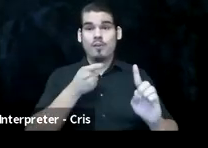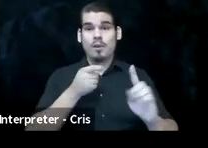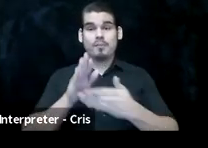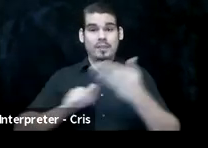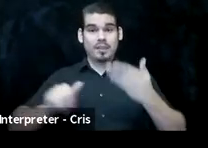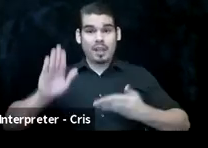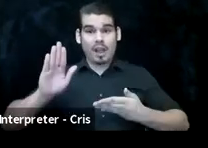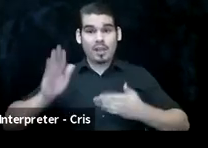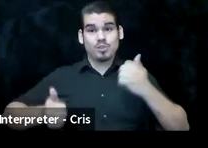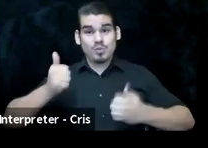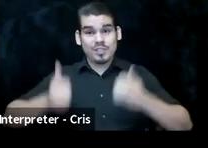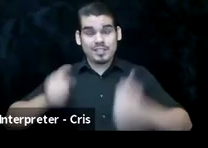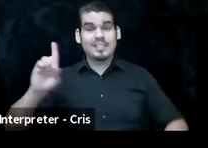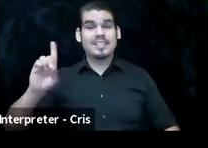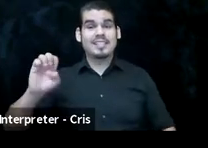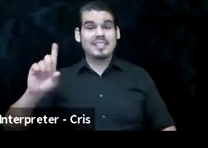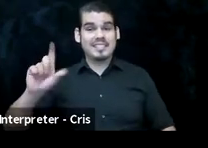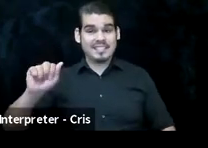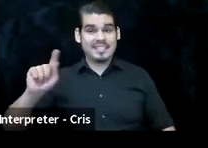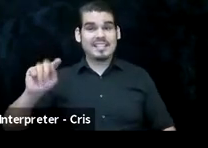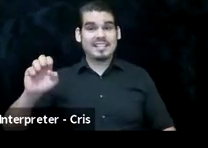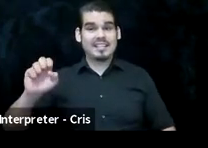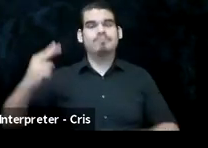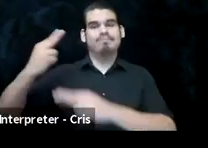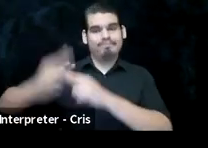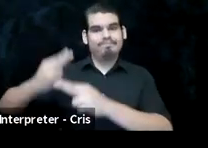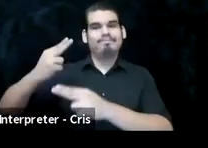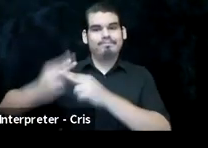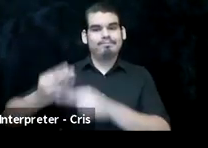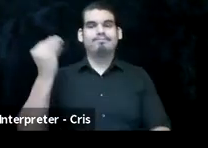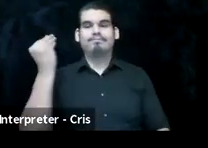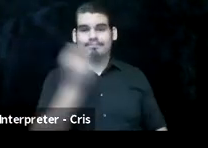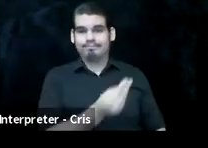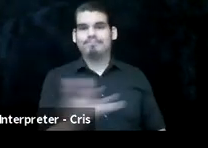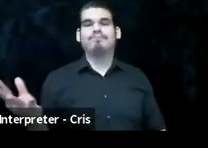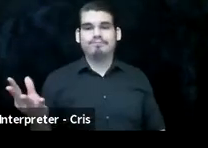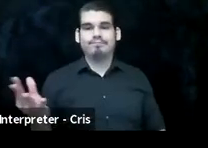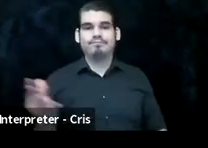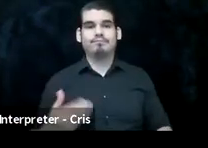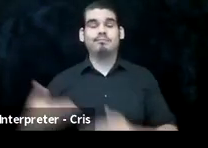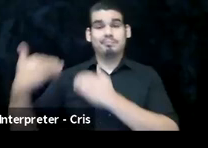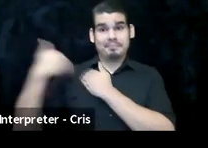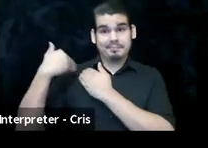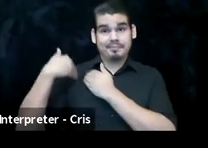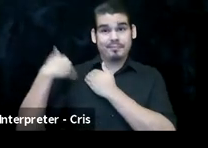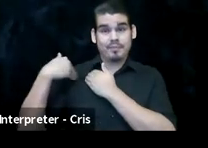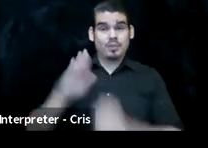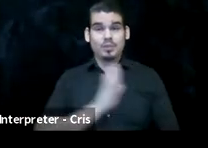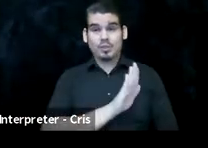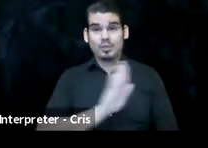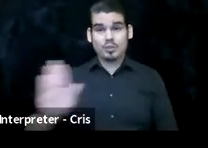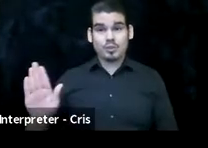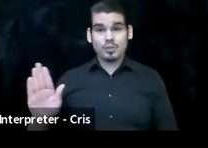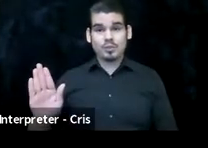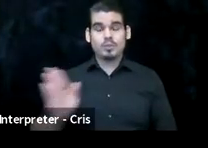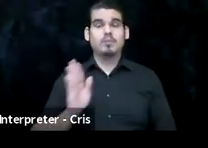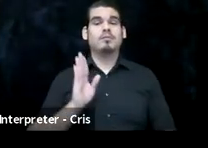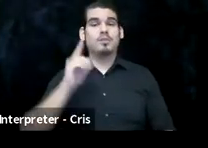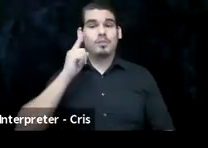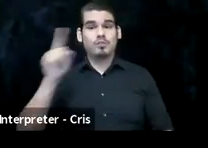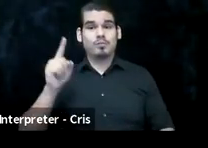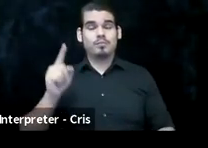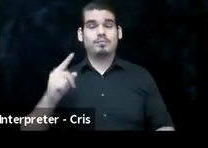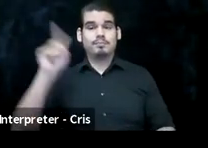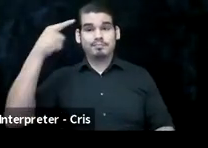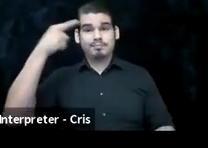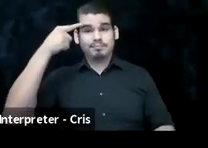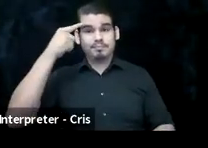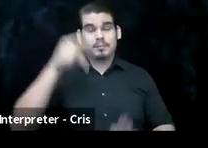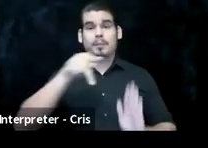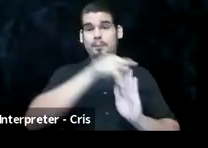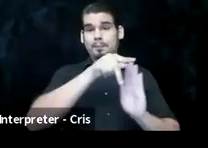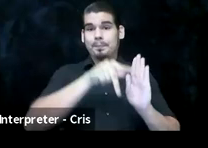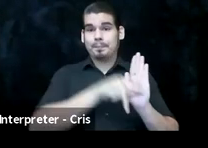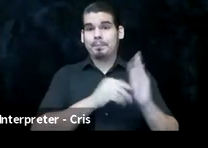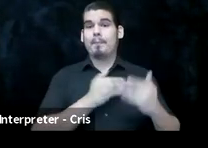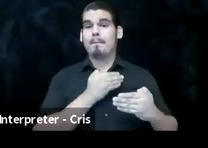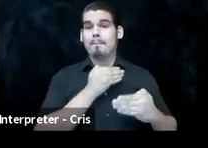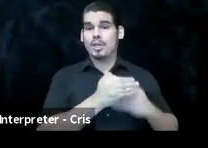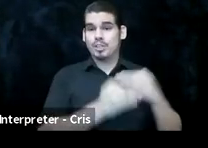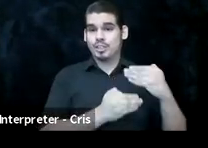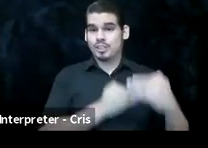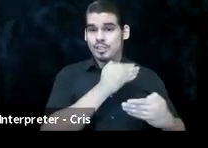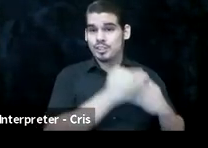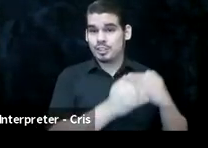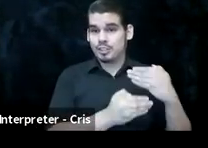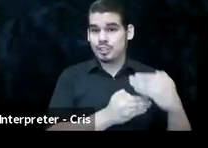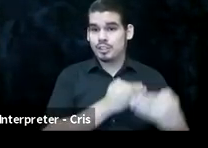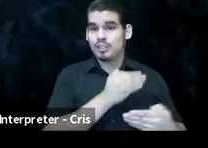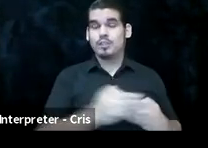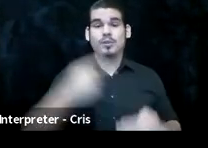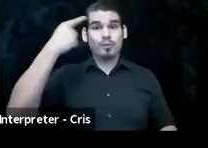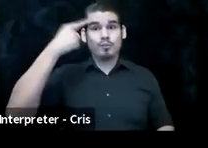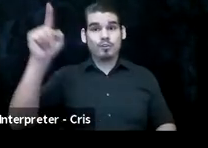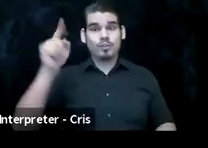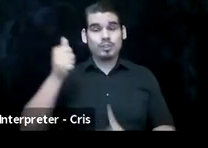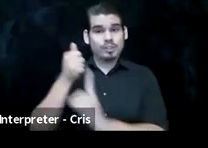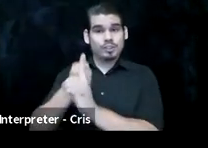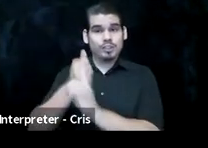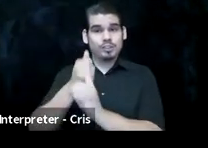Gerardo Chavez, RAD IX: Parliament promotions like I said, it is your responsibility opposite voting Member to make sure that you are using parliamentary procedure and that's not just to you know make your point to represent your students but also make sure that the meeting is running efficiently.